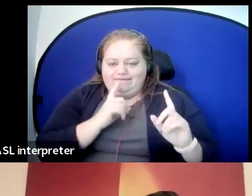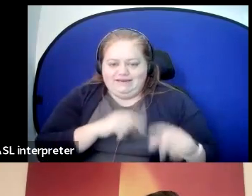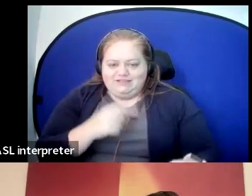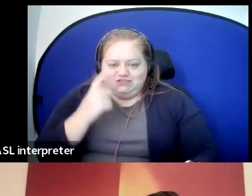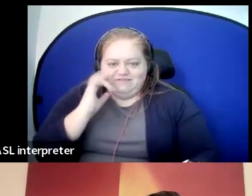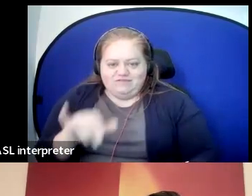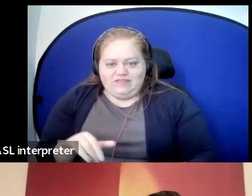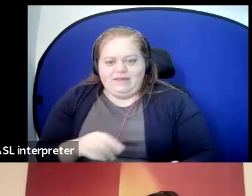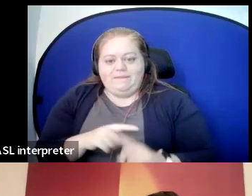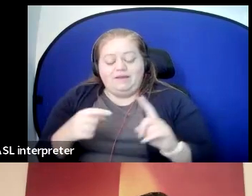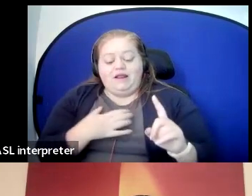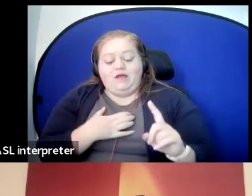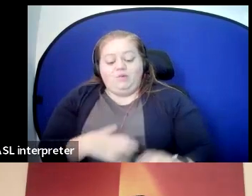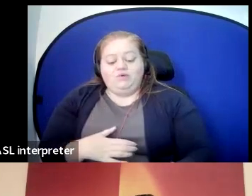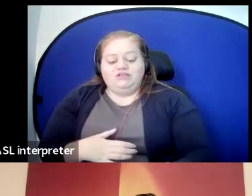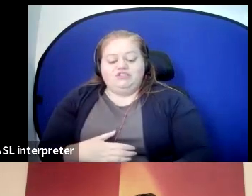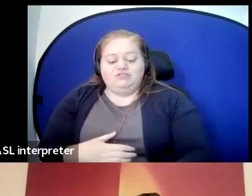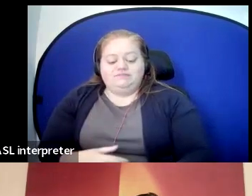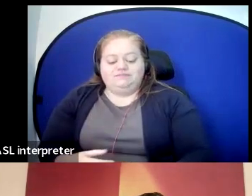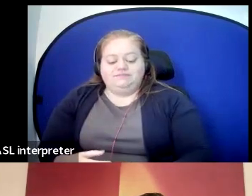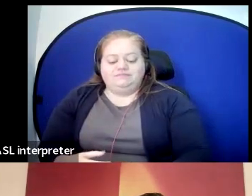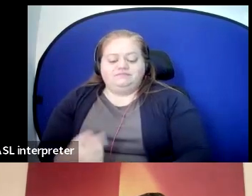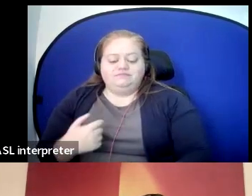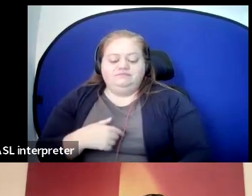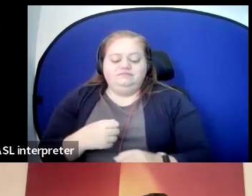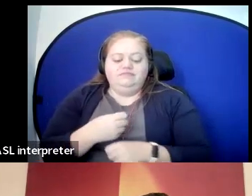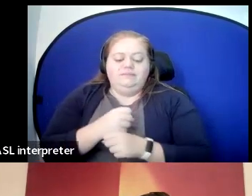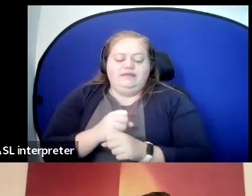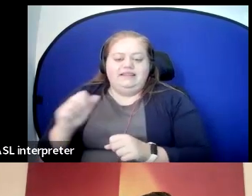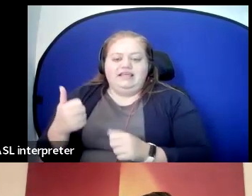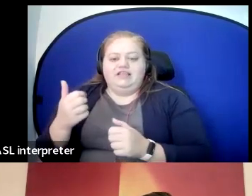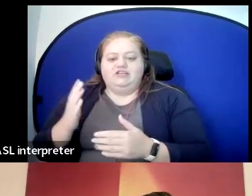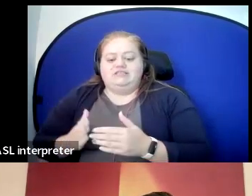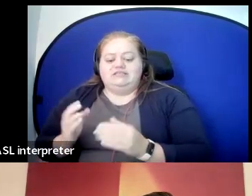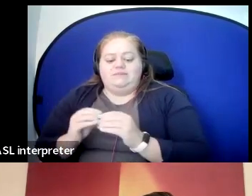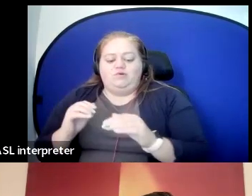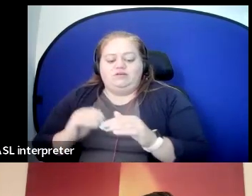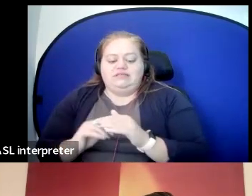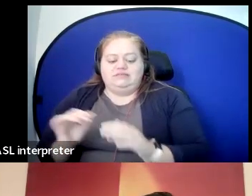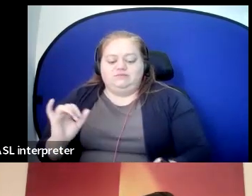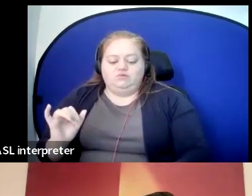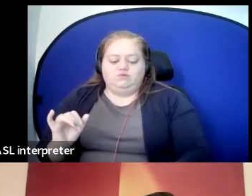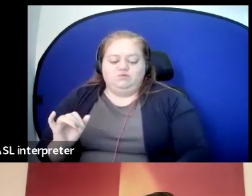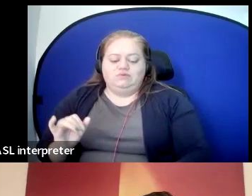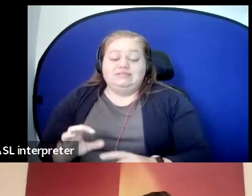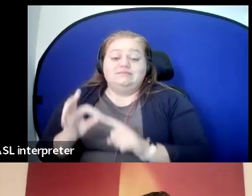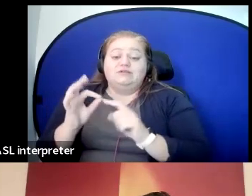But I wish that we make the other side more accessible as well, especially with people who